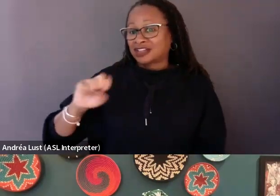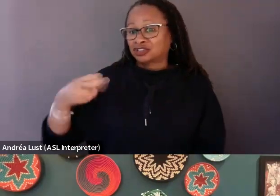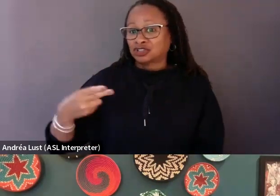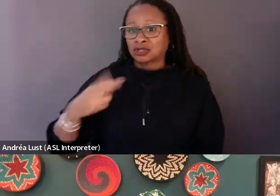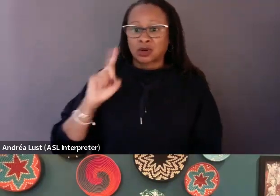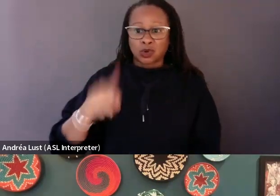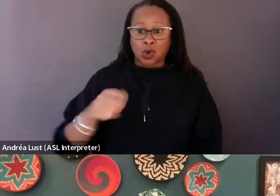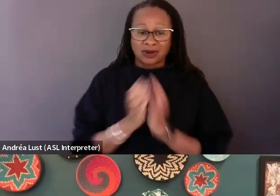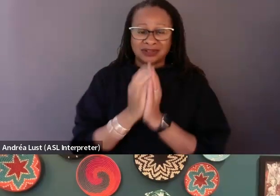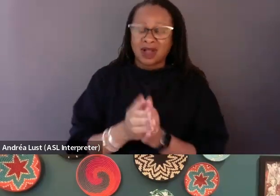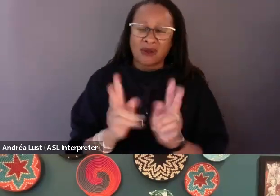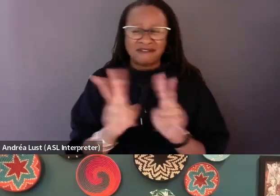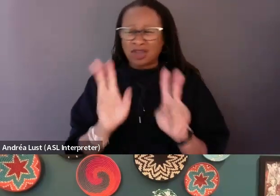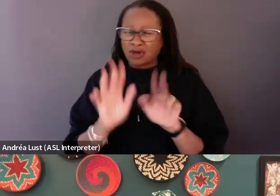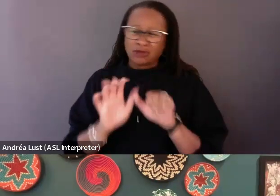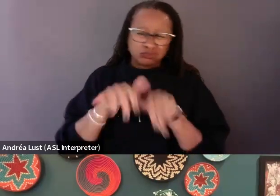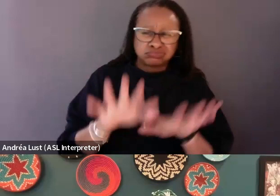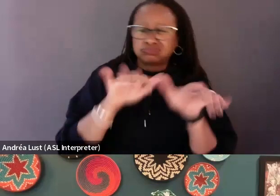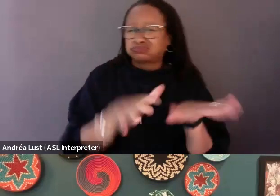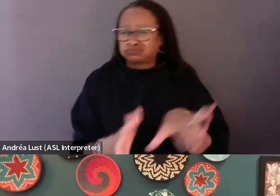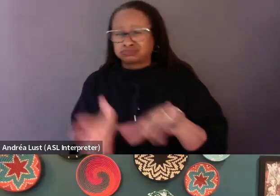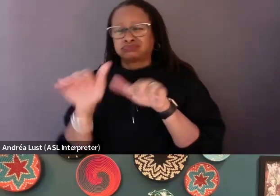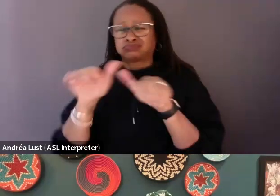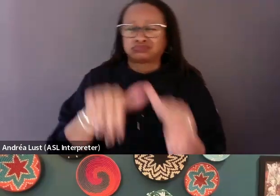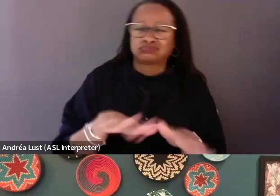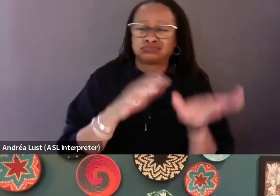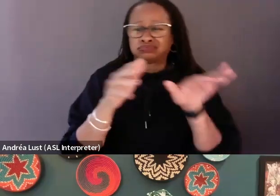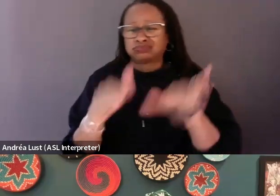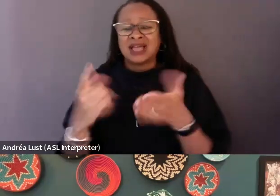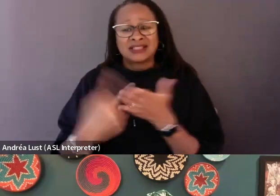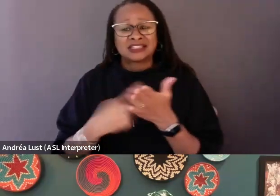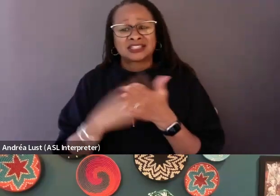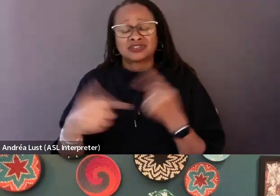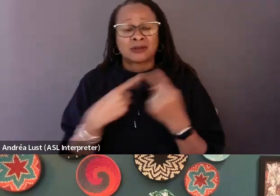in very rough seas, and there's the discussion beforehand of like, well, should you go out?